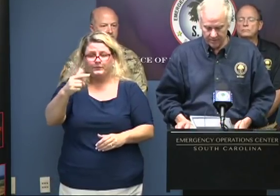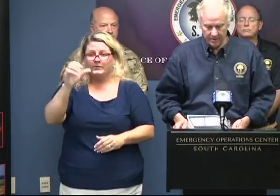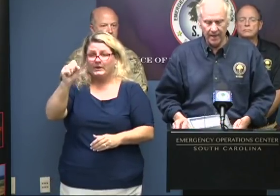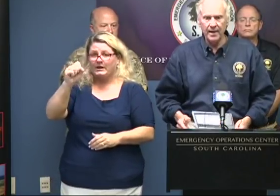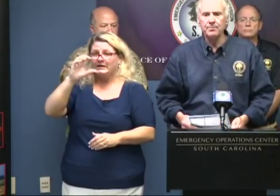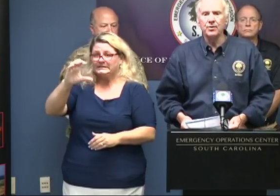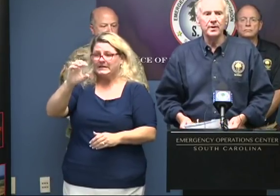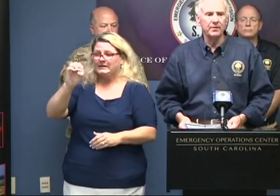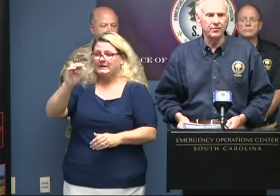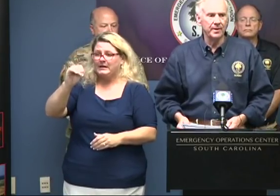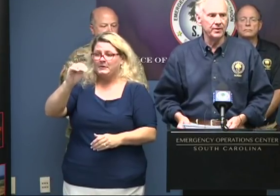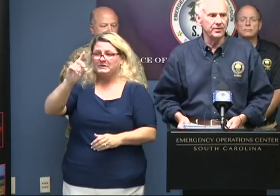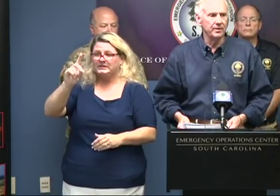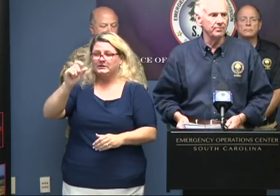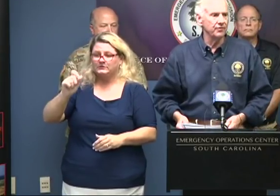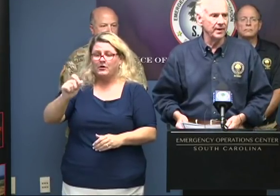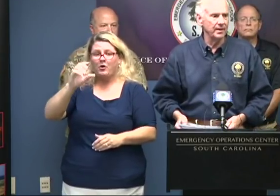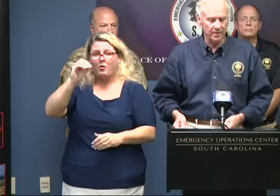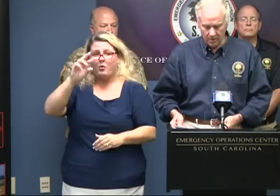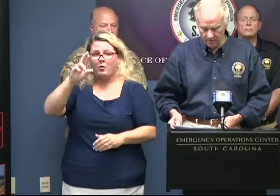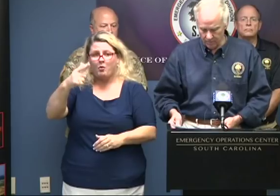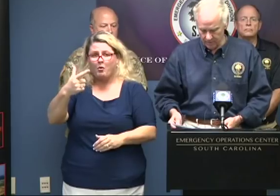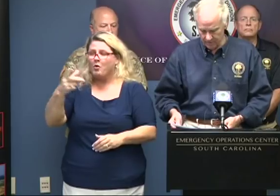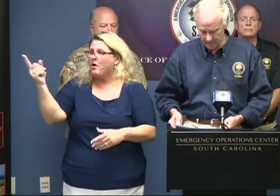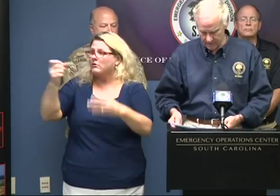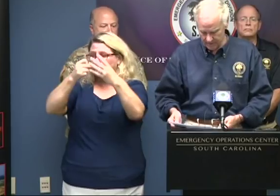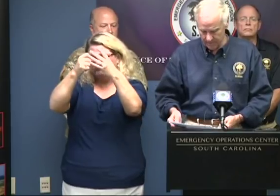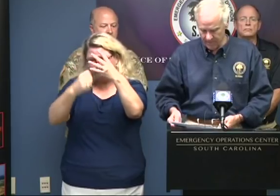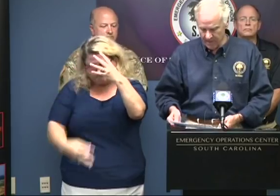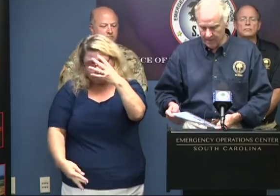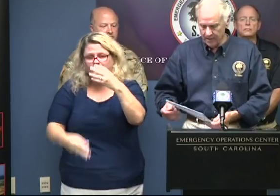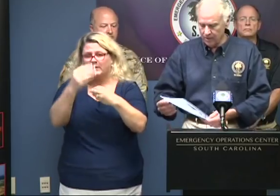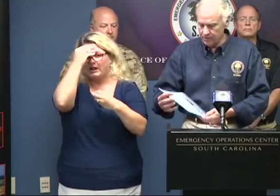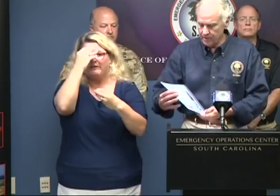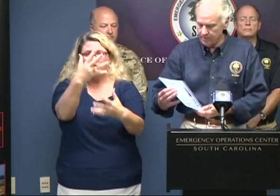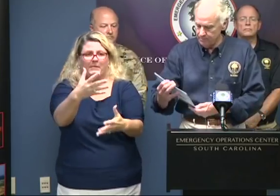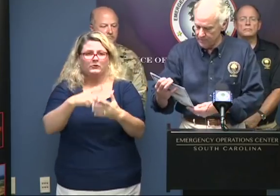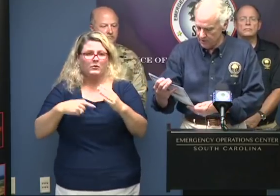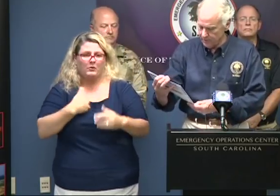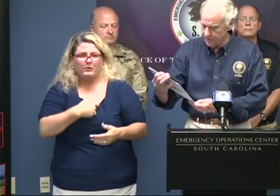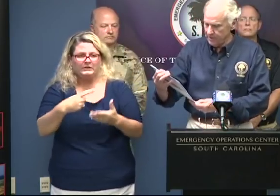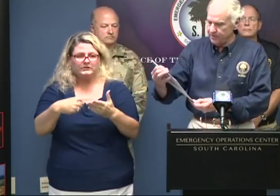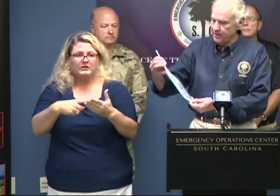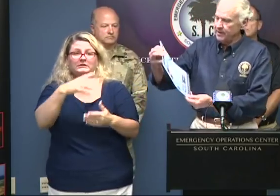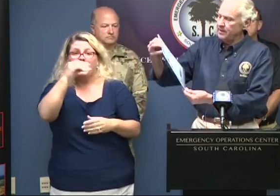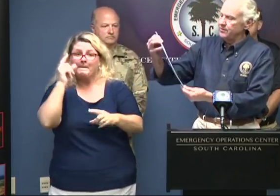There's ample information that provides all that we're discussing. And also I call your attention again